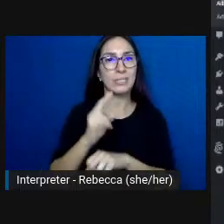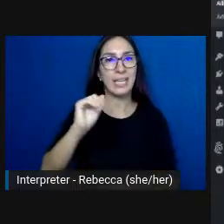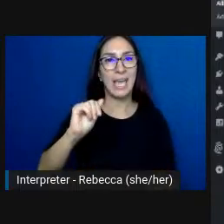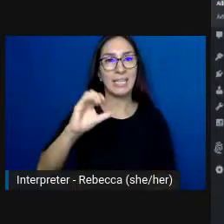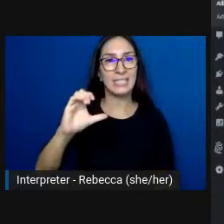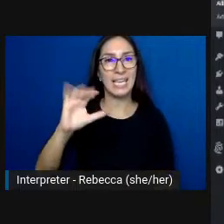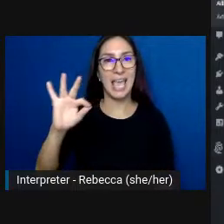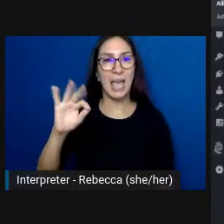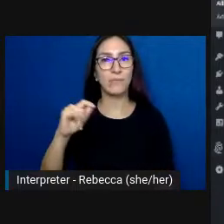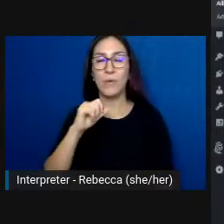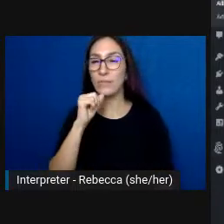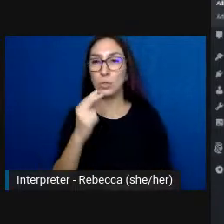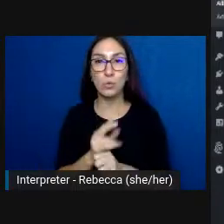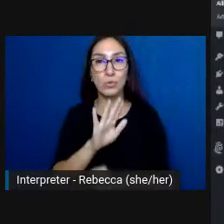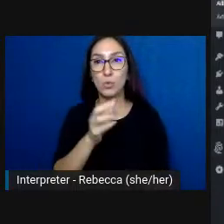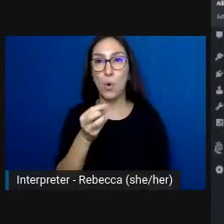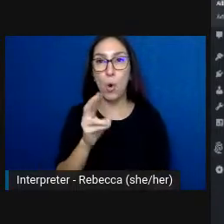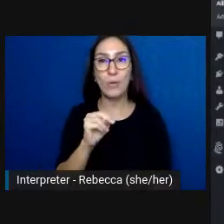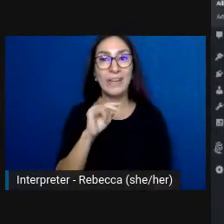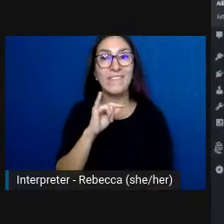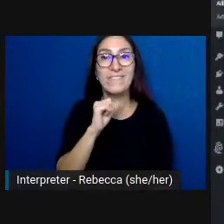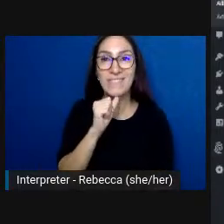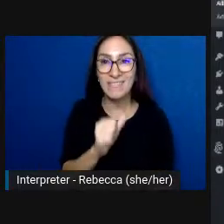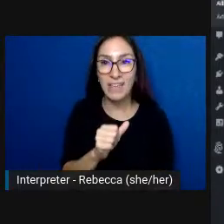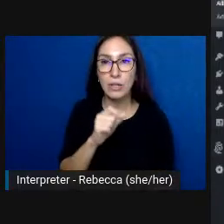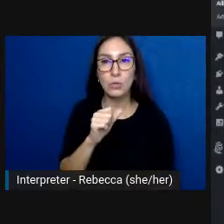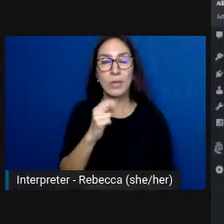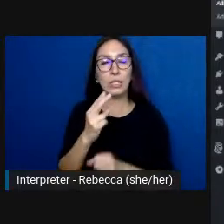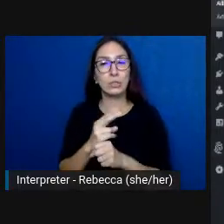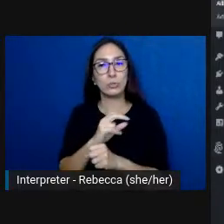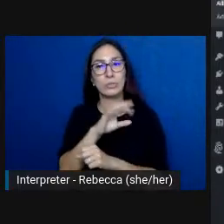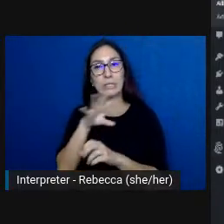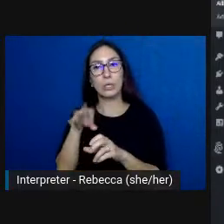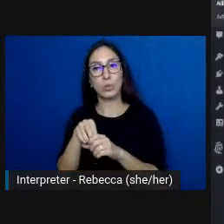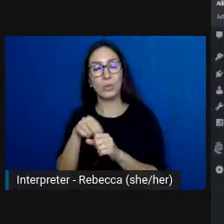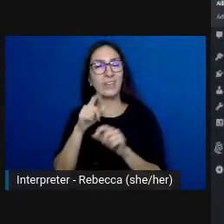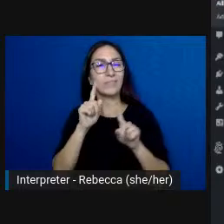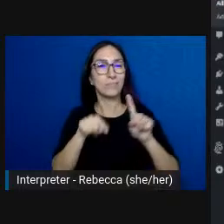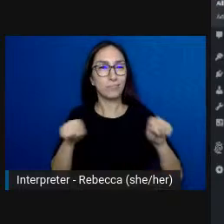and when you edit this page, it uses APF